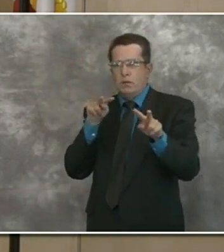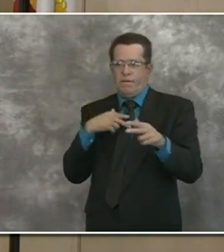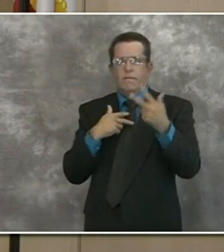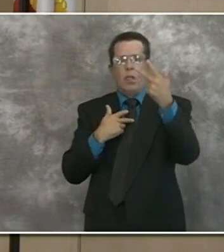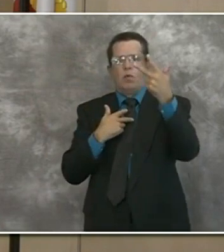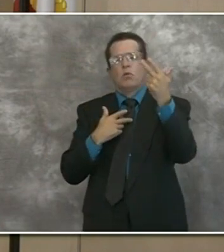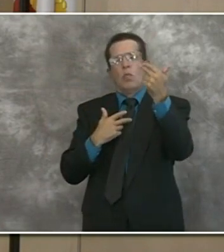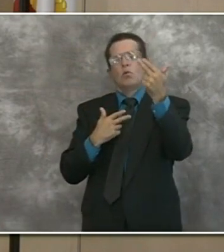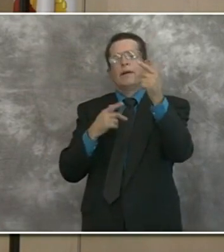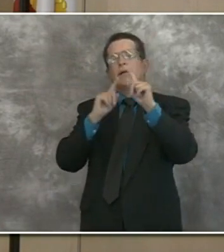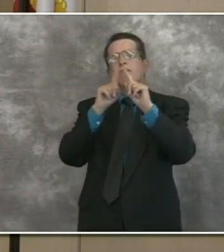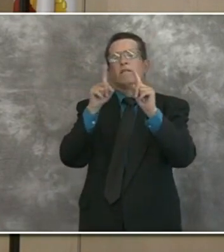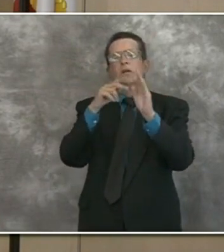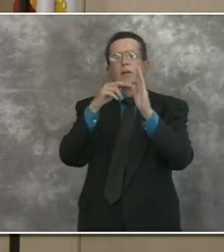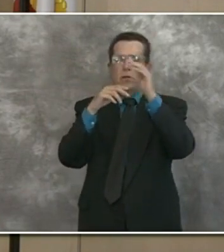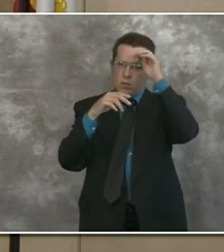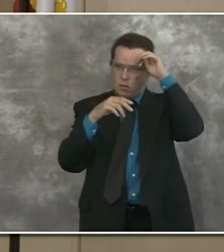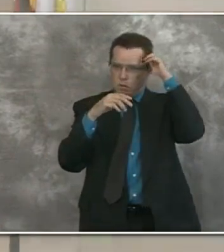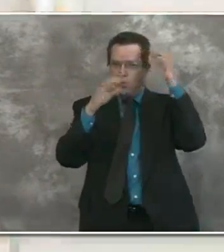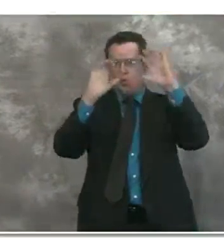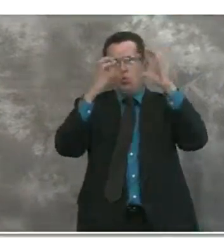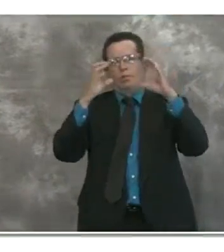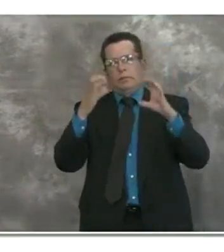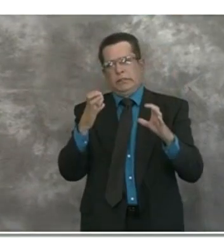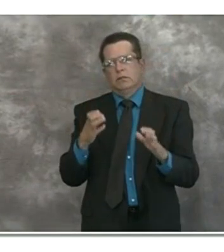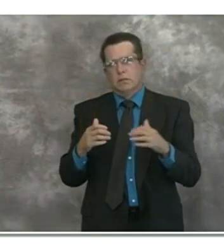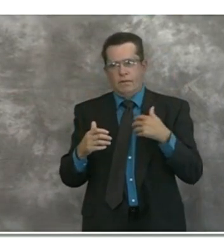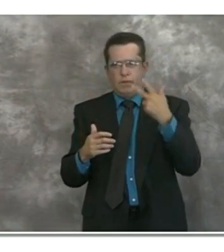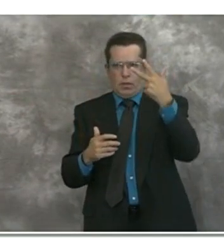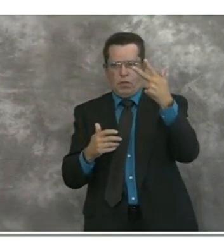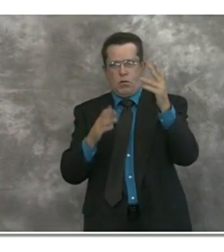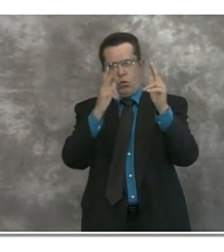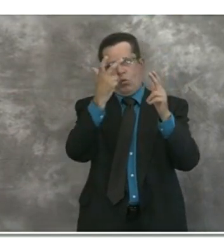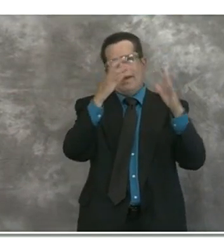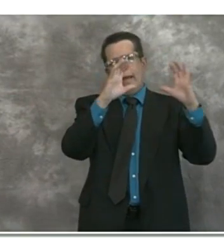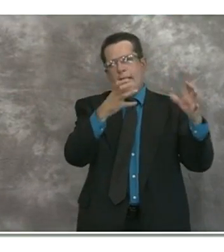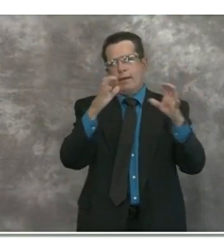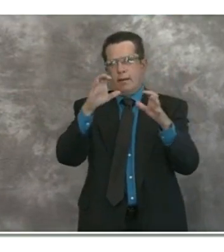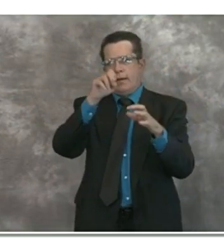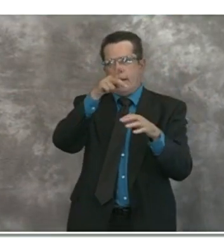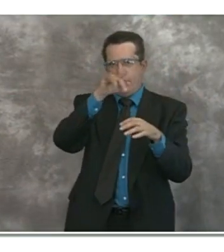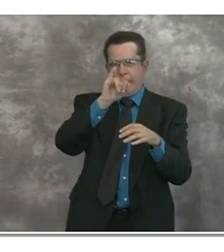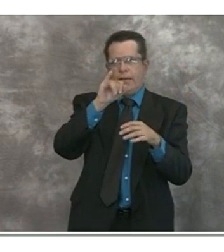WE BEGAN TO OPEN UP THIS WILL BE EVEN MORE IMPORTANT. THERE